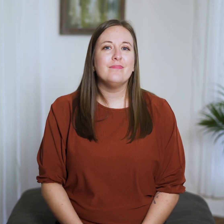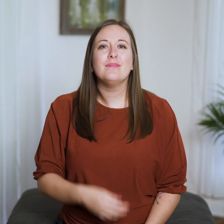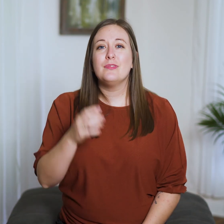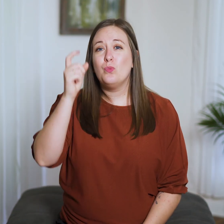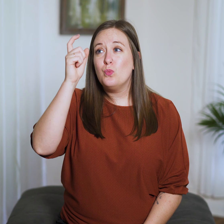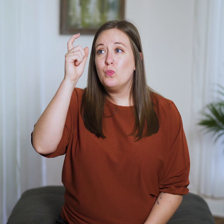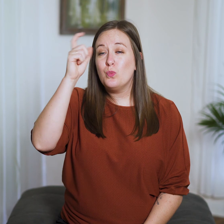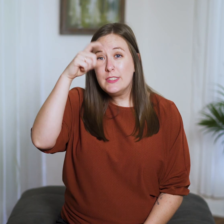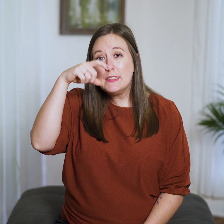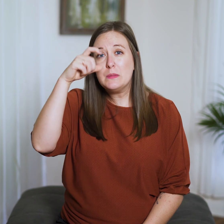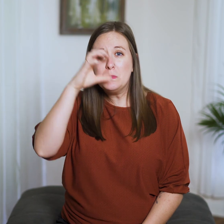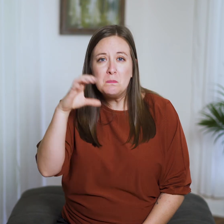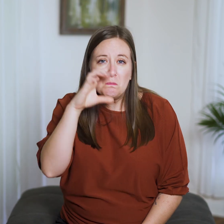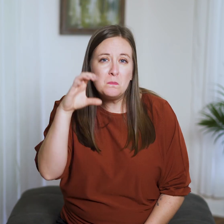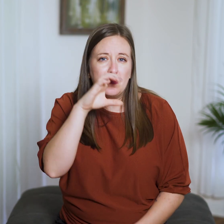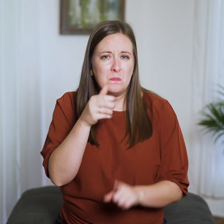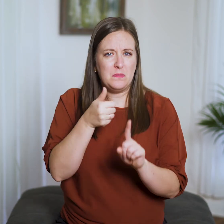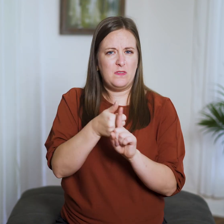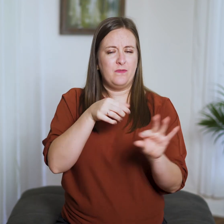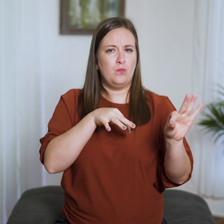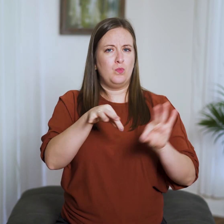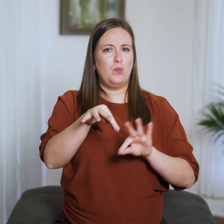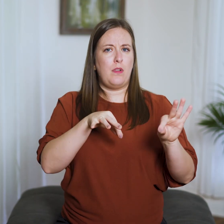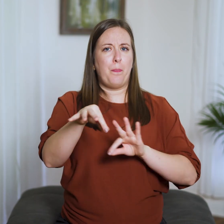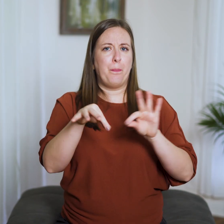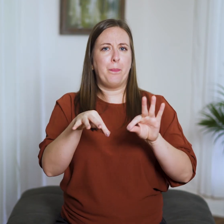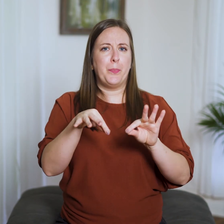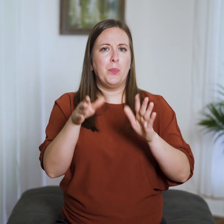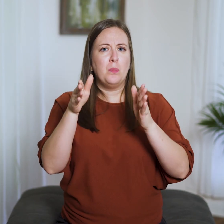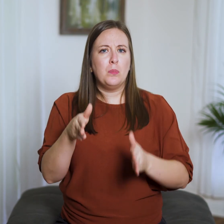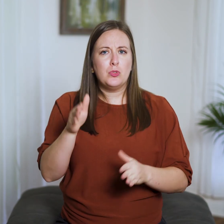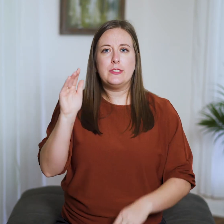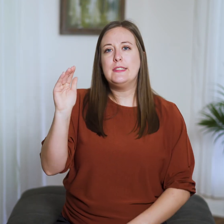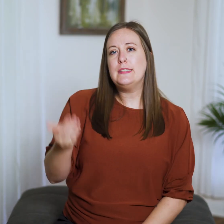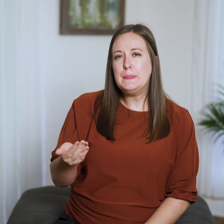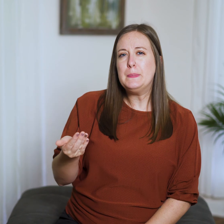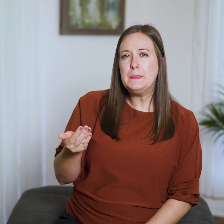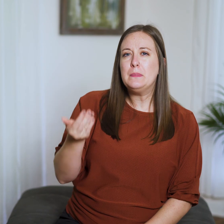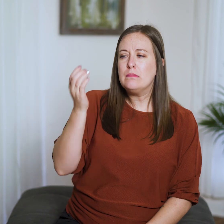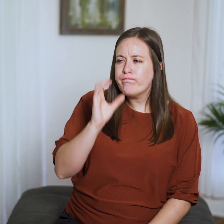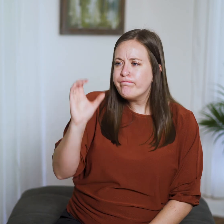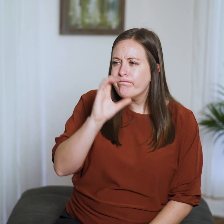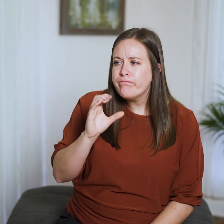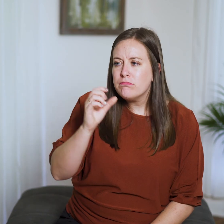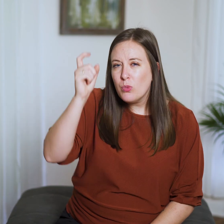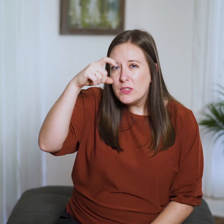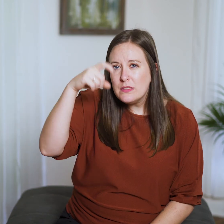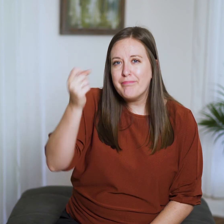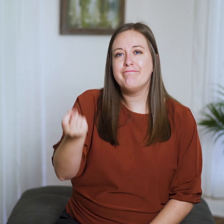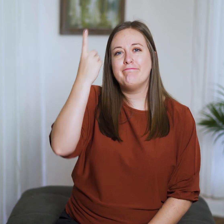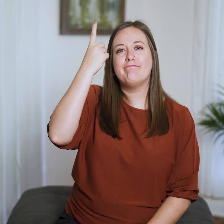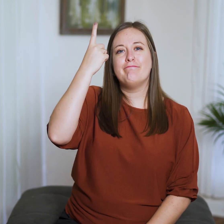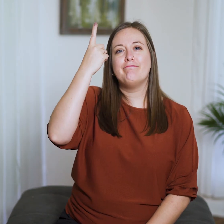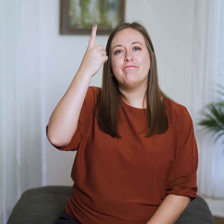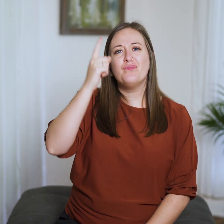it describes a person who appears to be seeking wisdom,